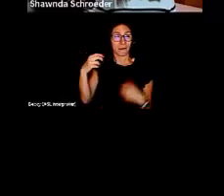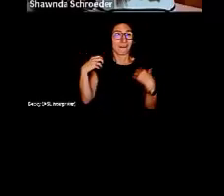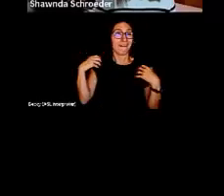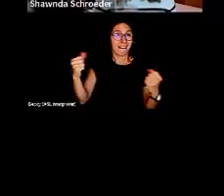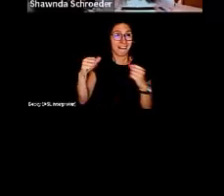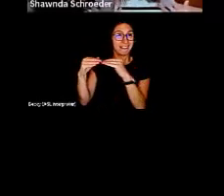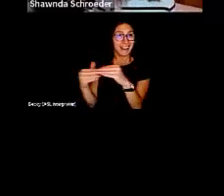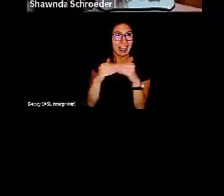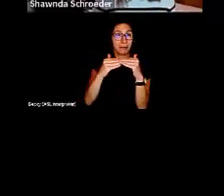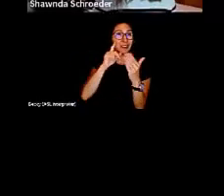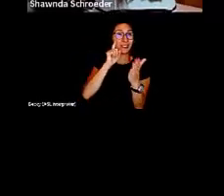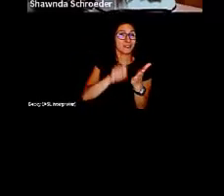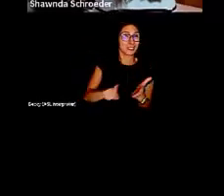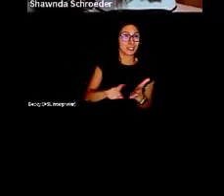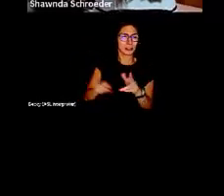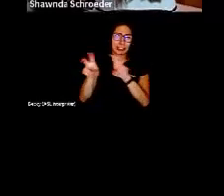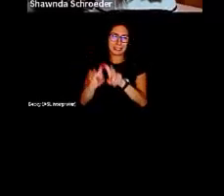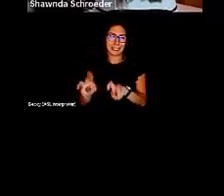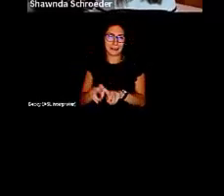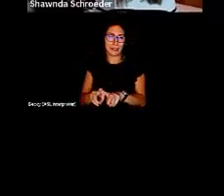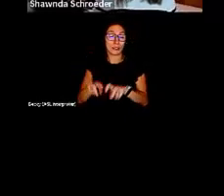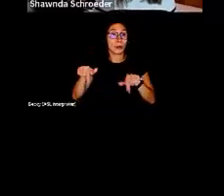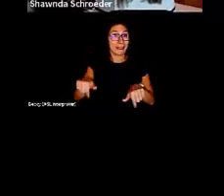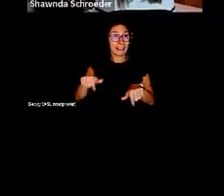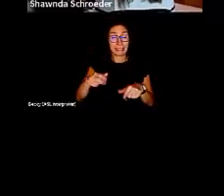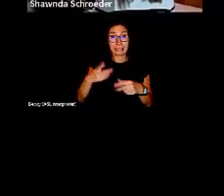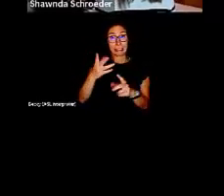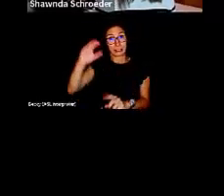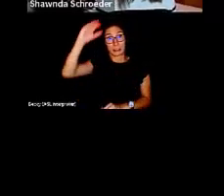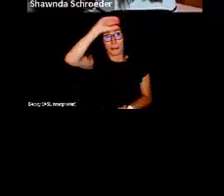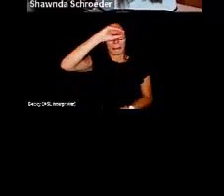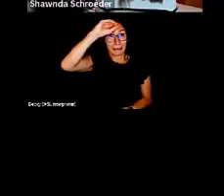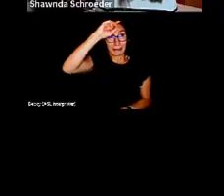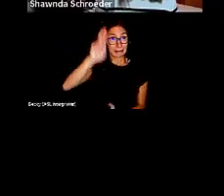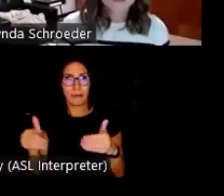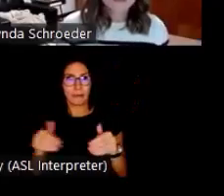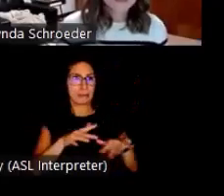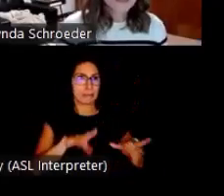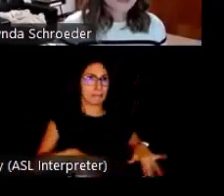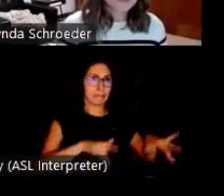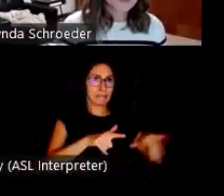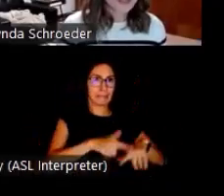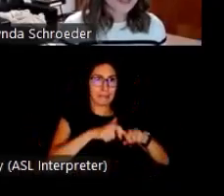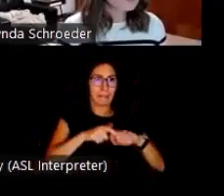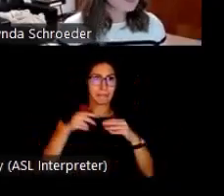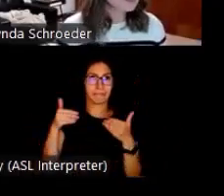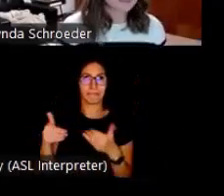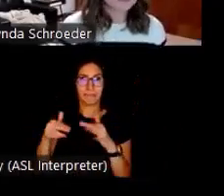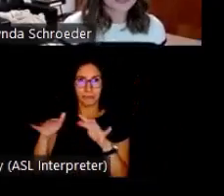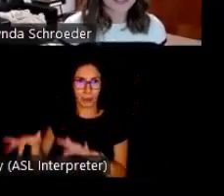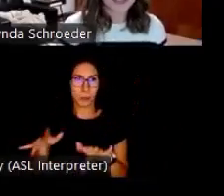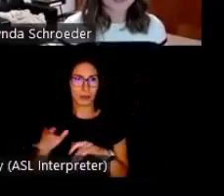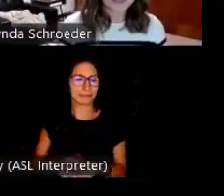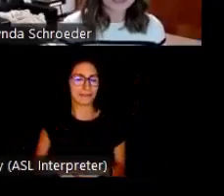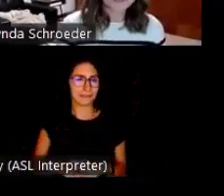So these positions and views do not reflect those of my university. So as we continue today, I do like to provide